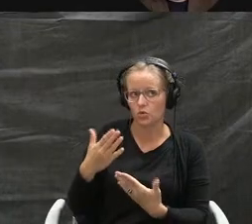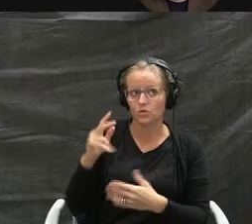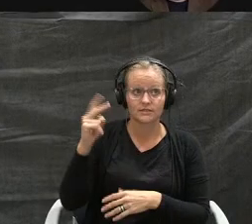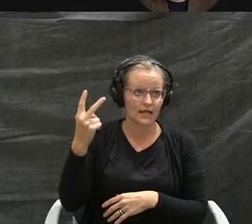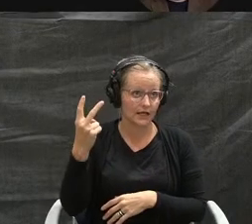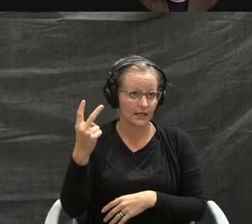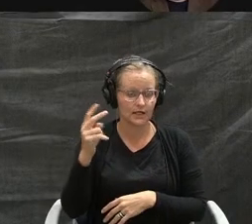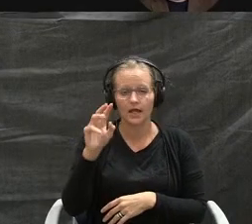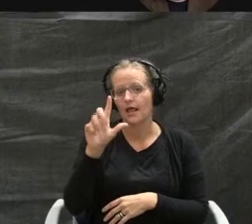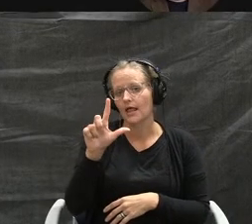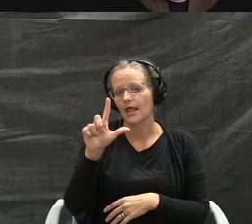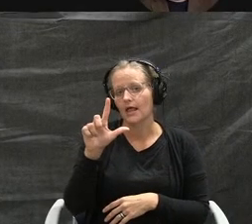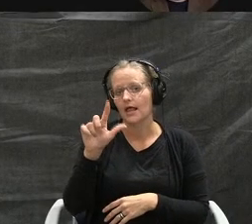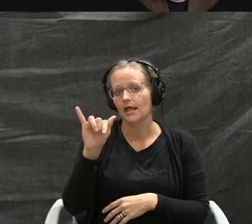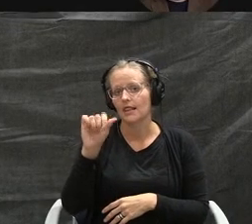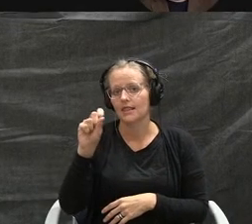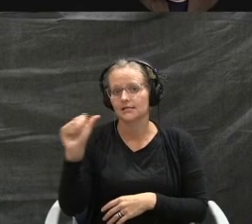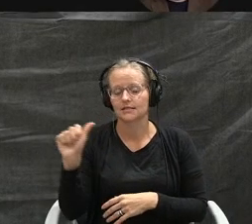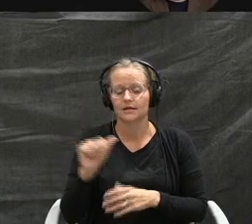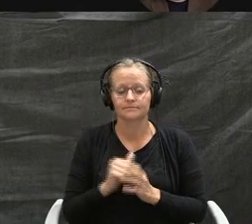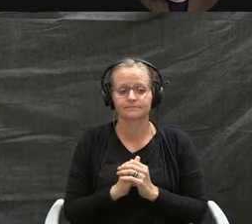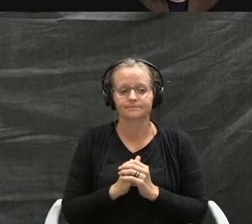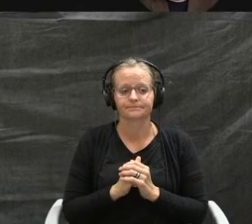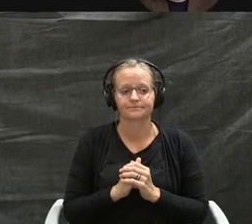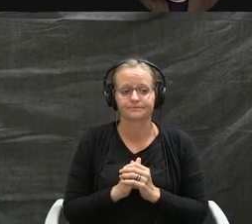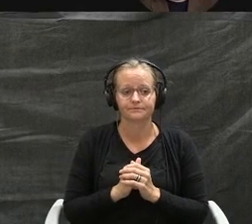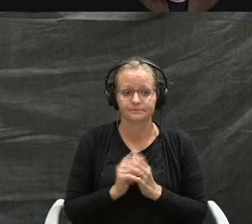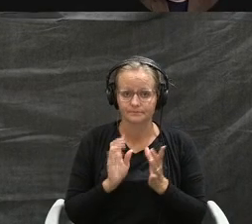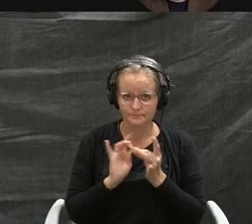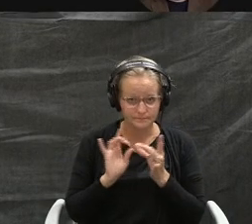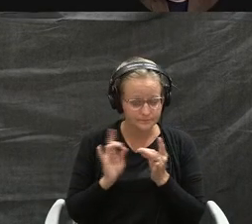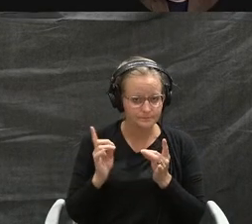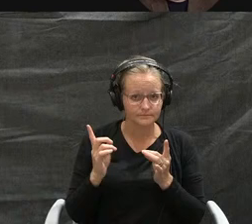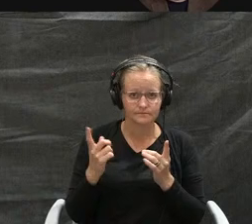second Lisa? Thank you, um, any comments or questions for Mr